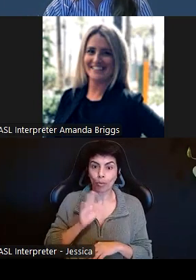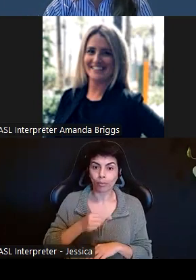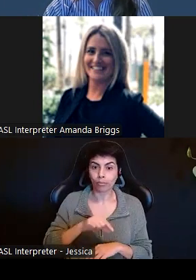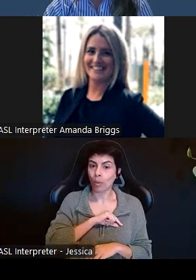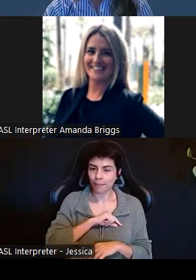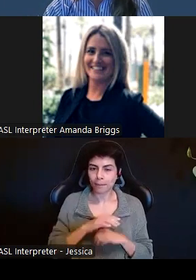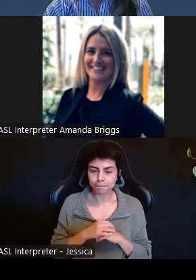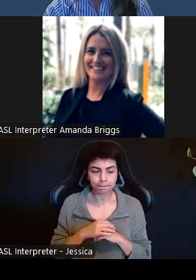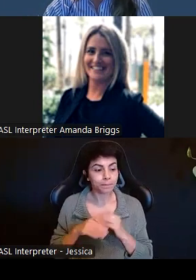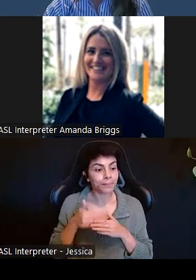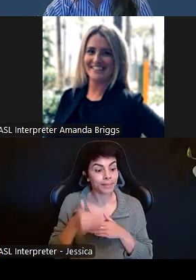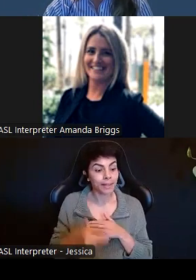Next slide.